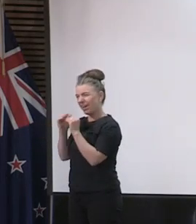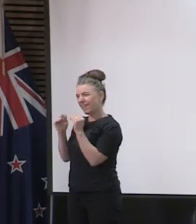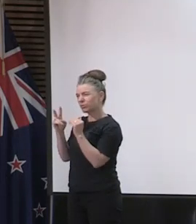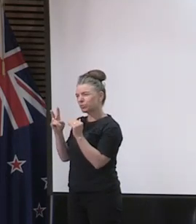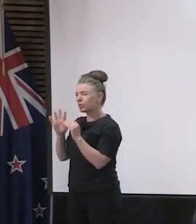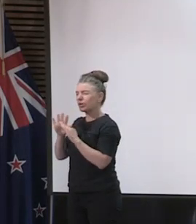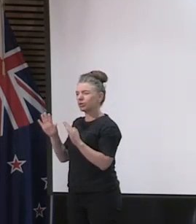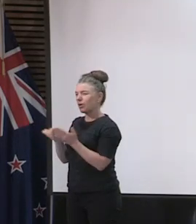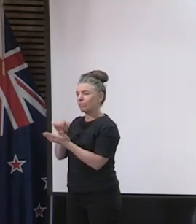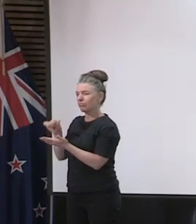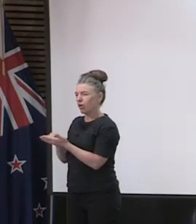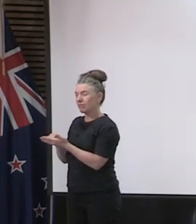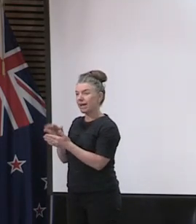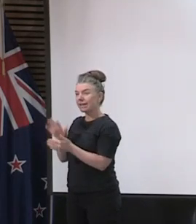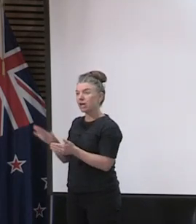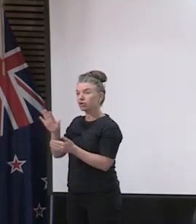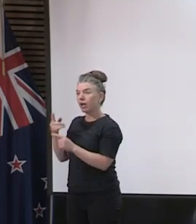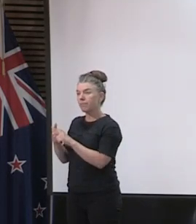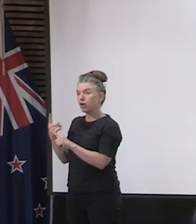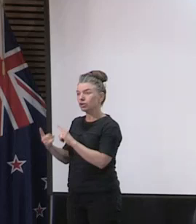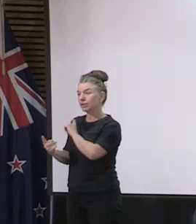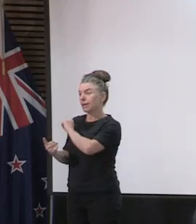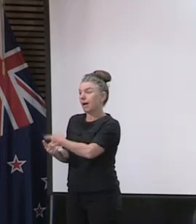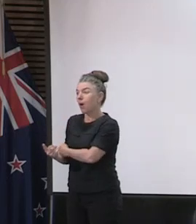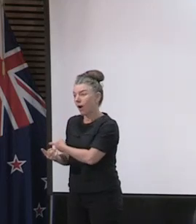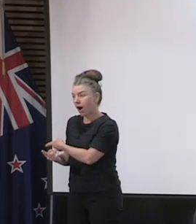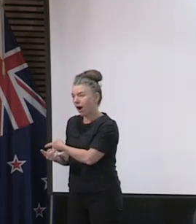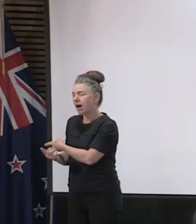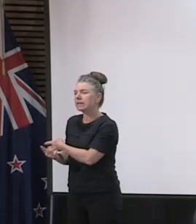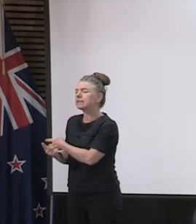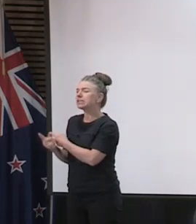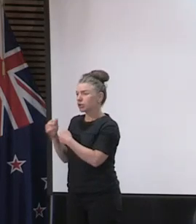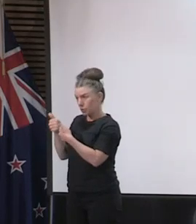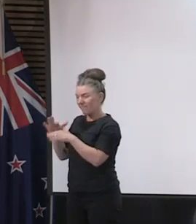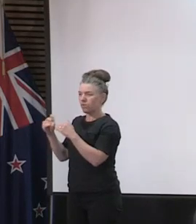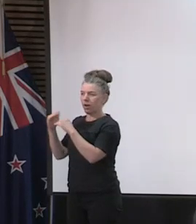appropriate for us to continue when we're at a lower alert level to continue under